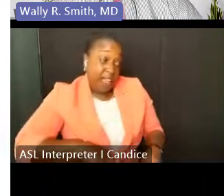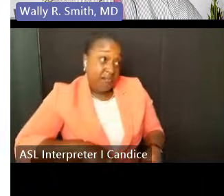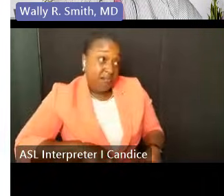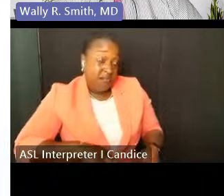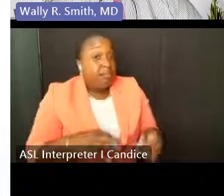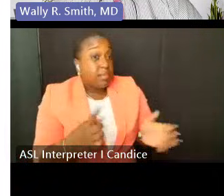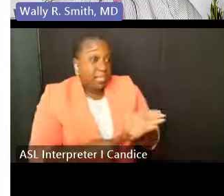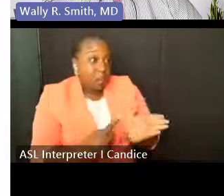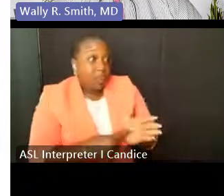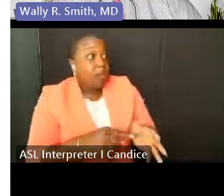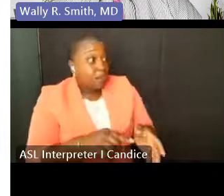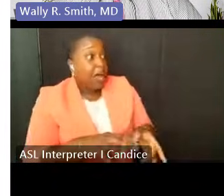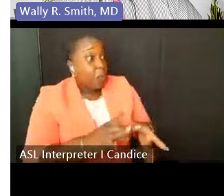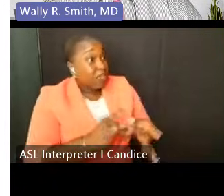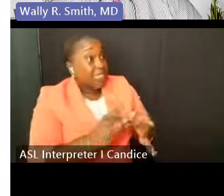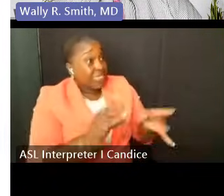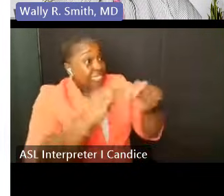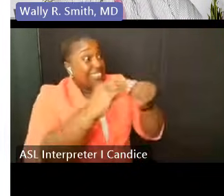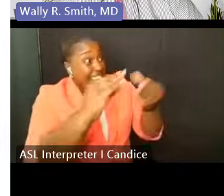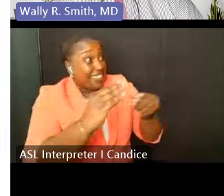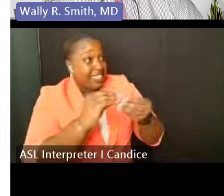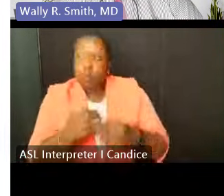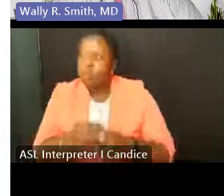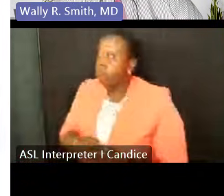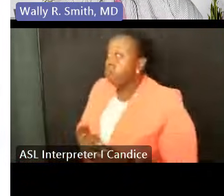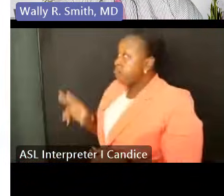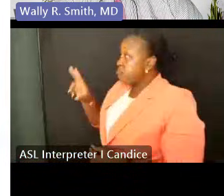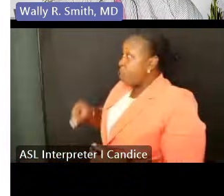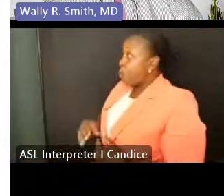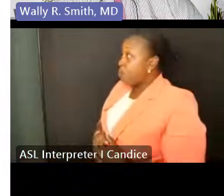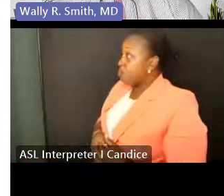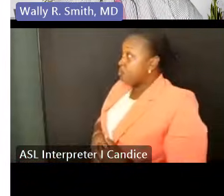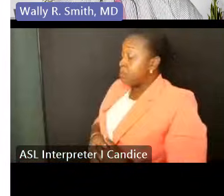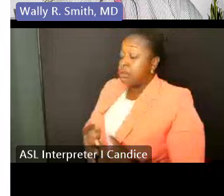I have to say to them, "I'm still your friend. I'm still your doctor. I'm not going anywhere."